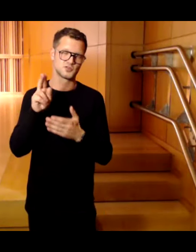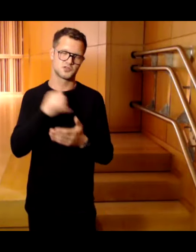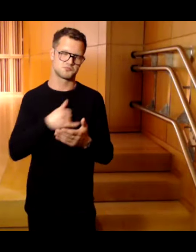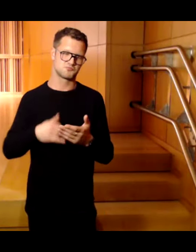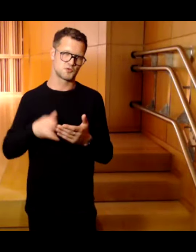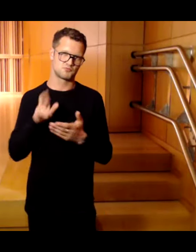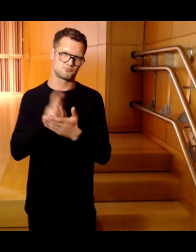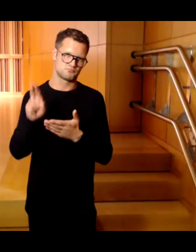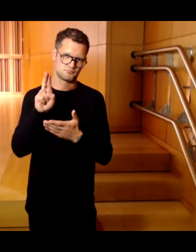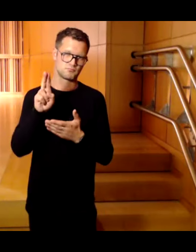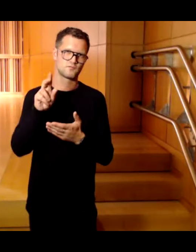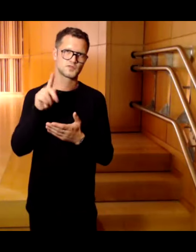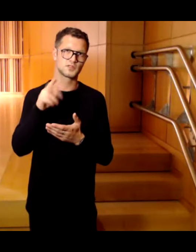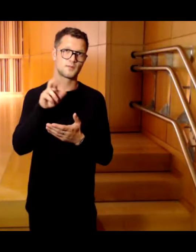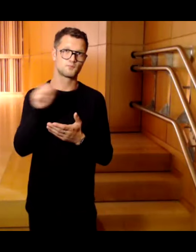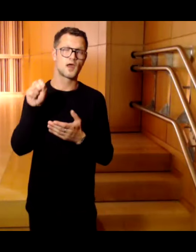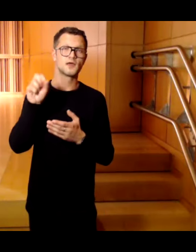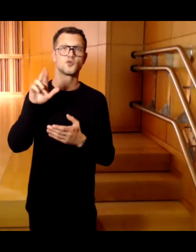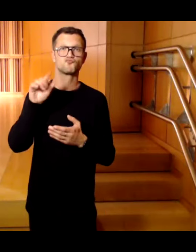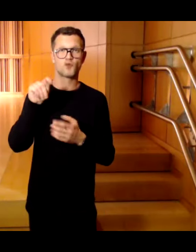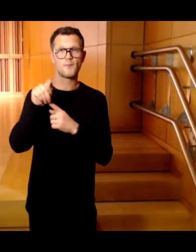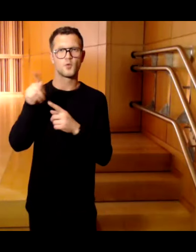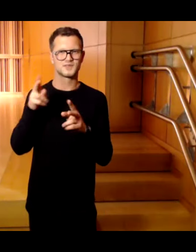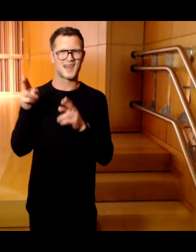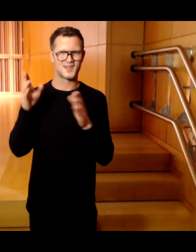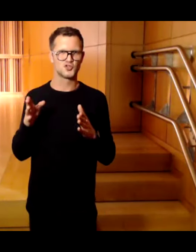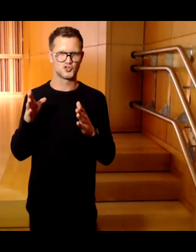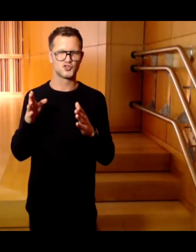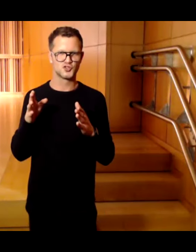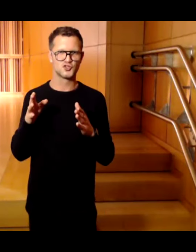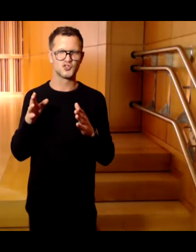Robert served for several years as his editor. And on his watch, the journal brought in a vibrant.